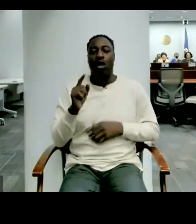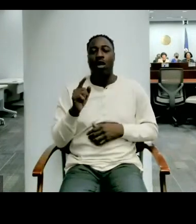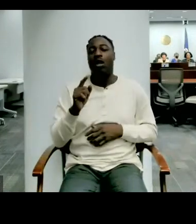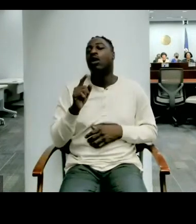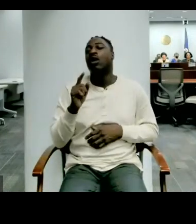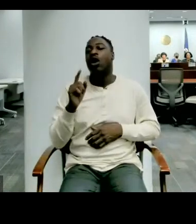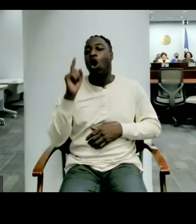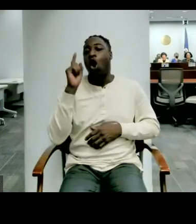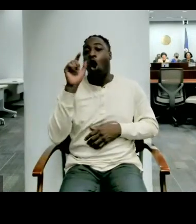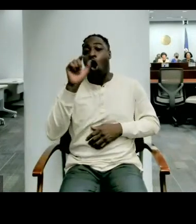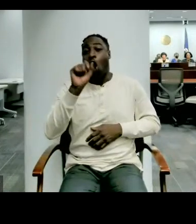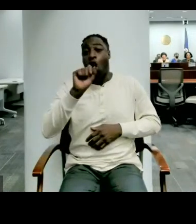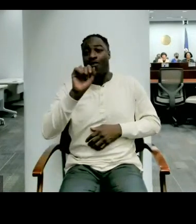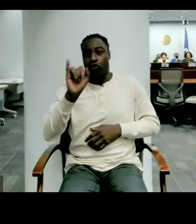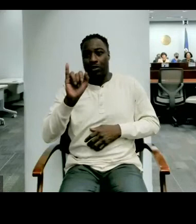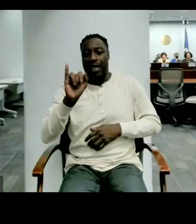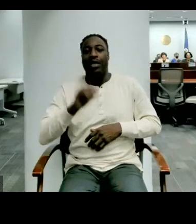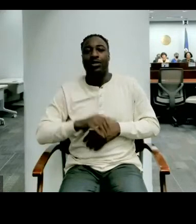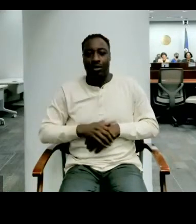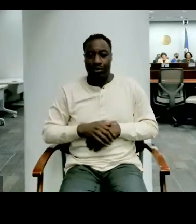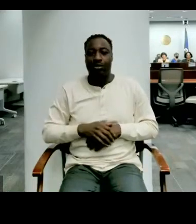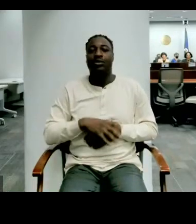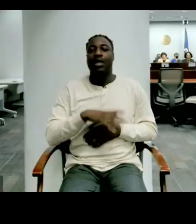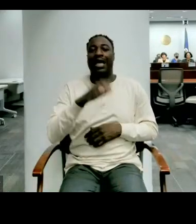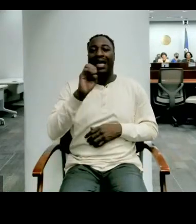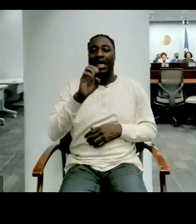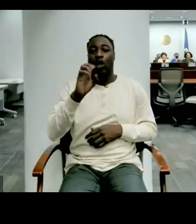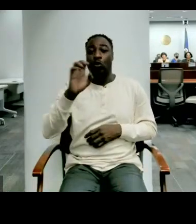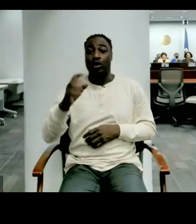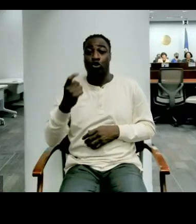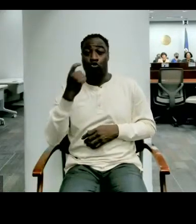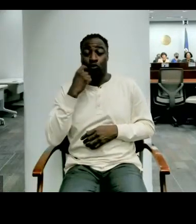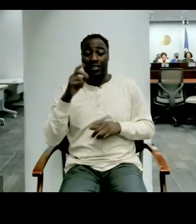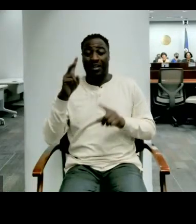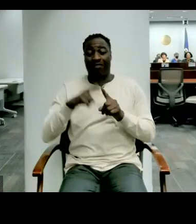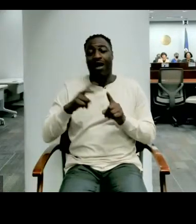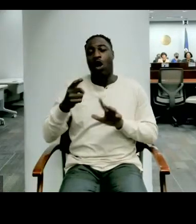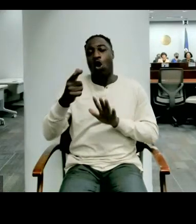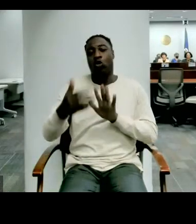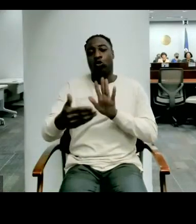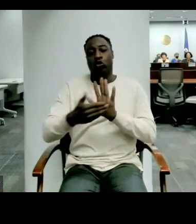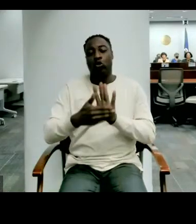fairness initiative and that the EEOC recently filed a lawsuit alleging that three companies